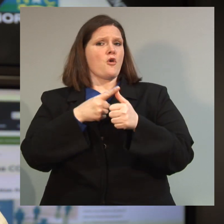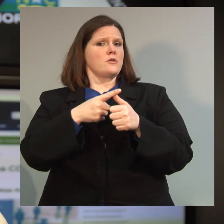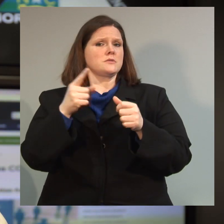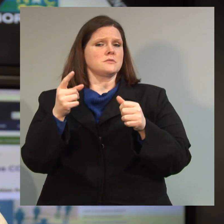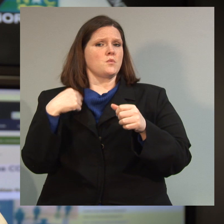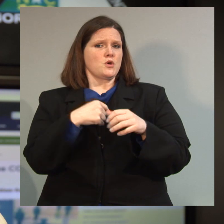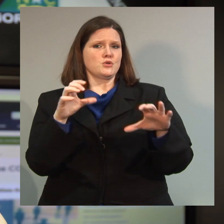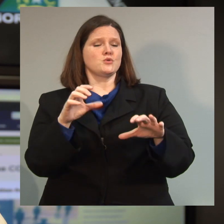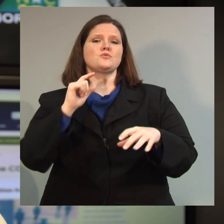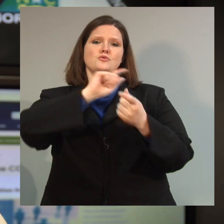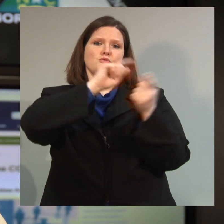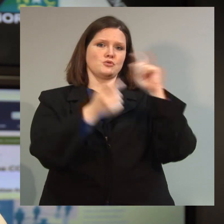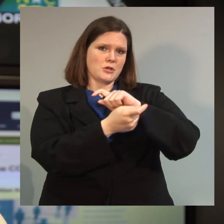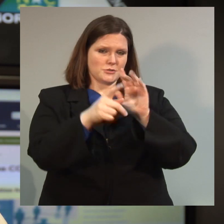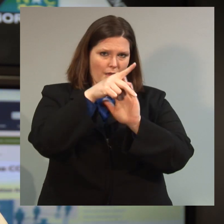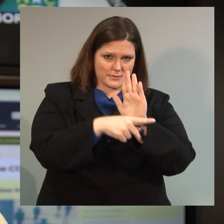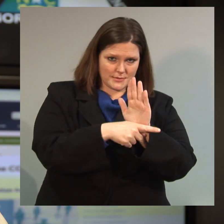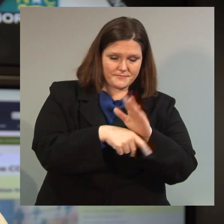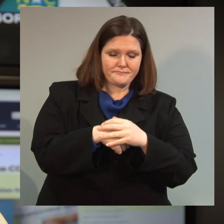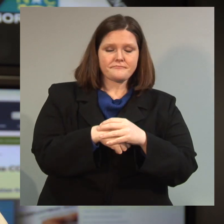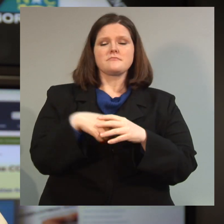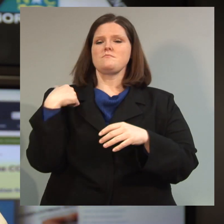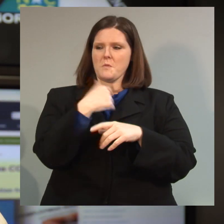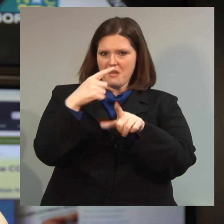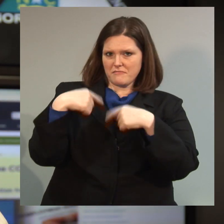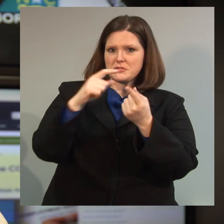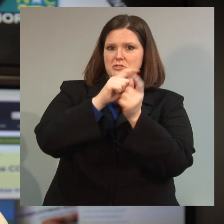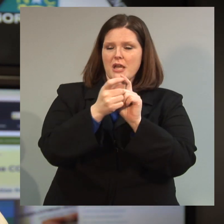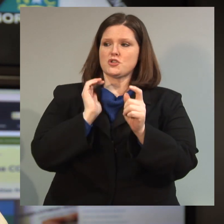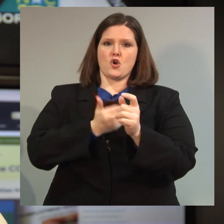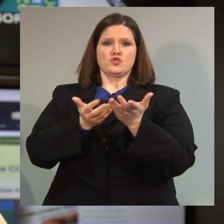Over the past several weeks, we have changed numerous service definitions, regulations,